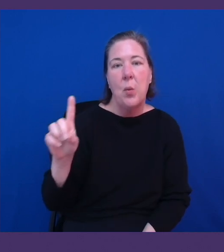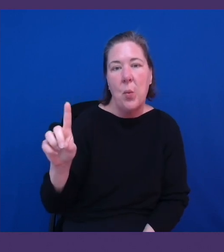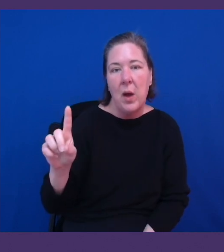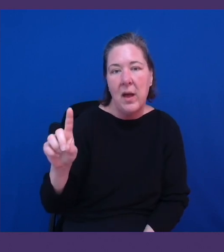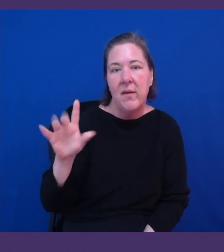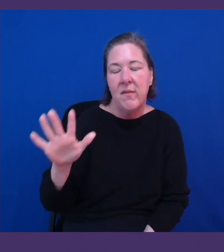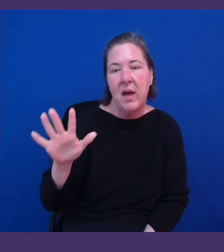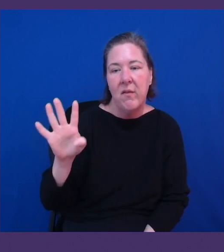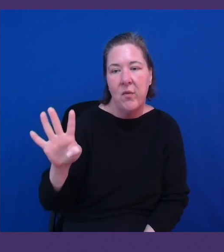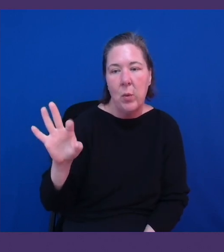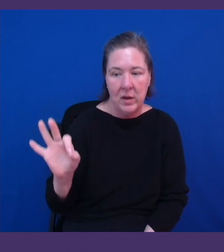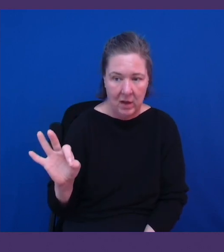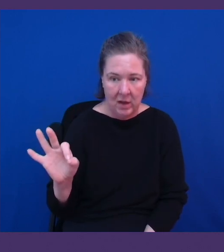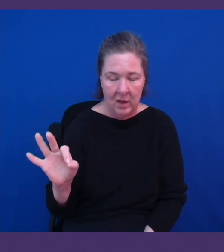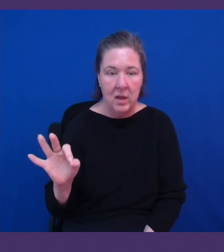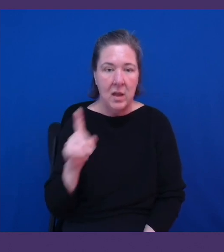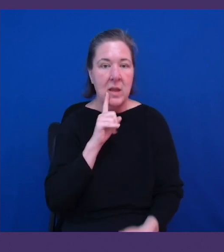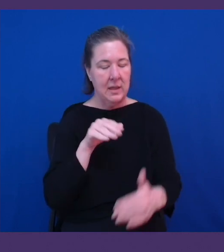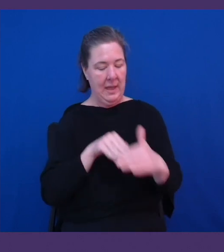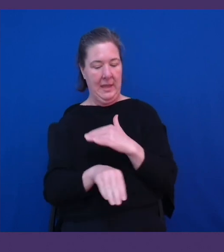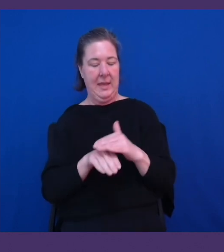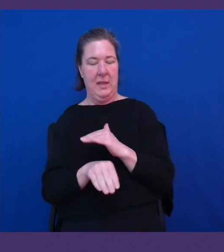which is an accessibility standard.